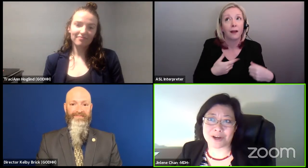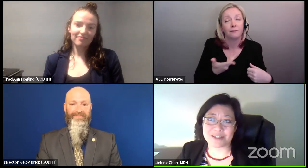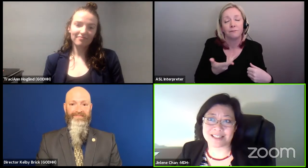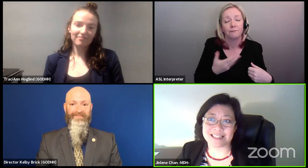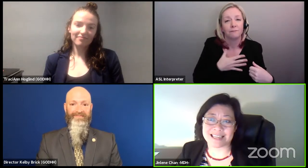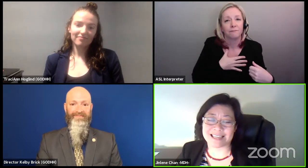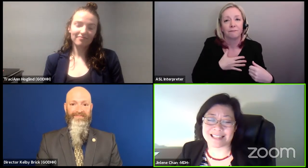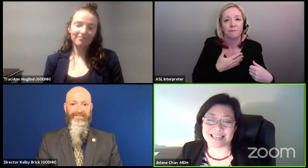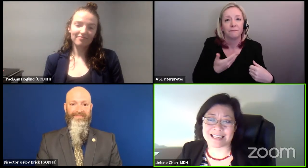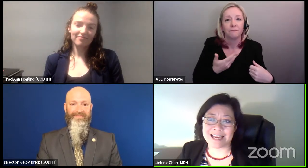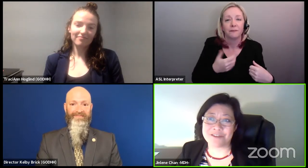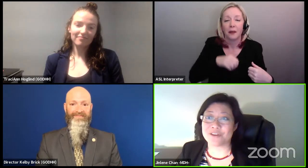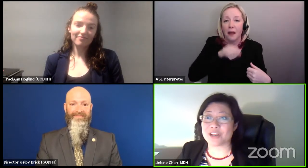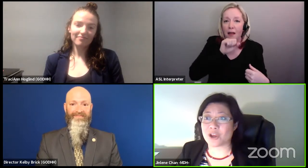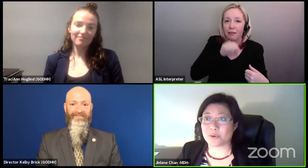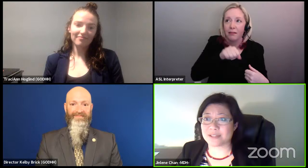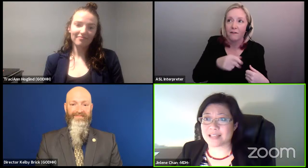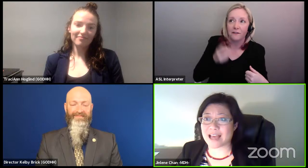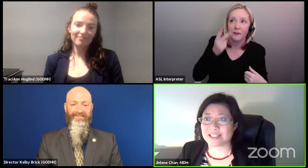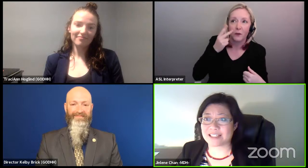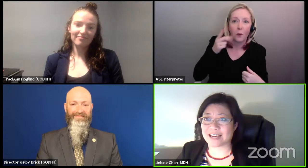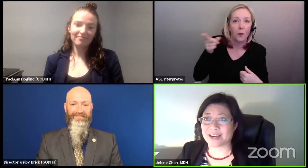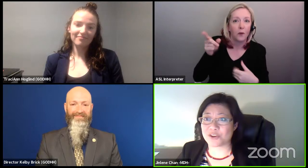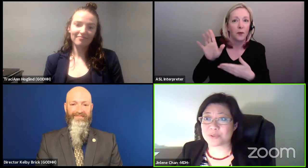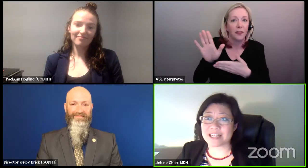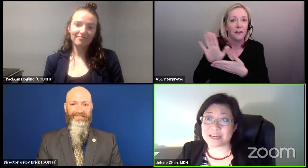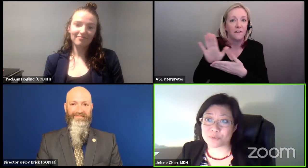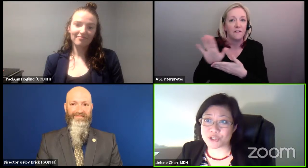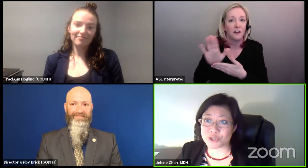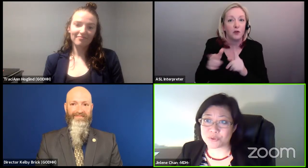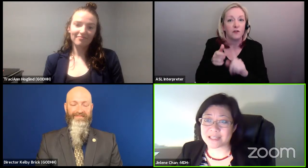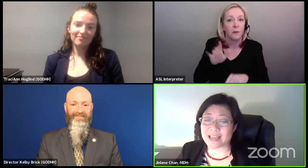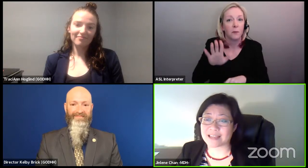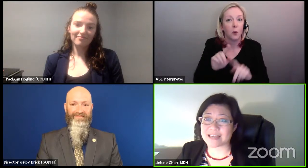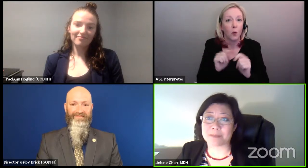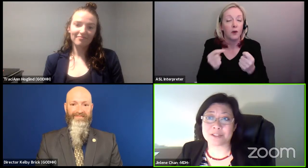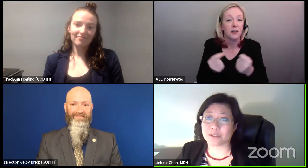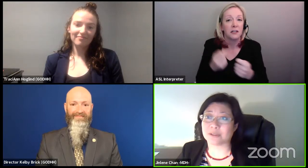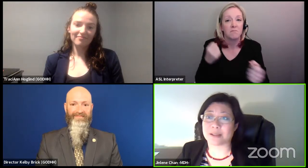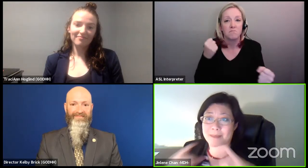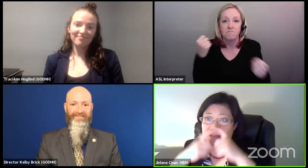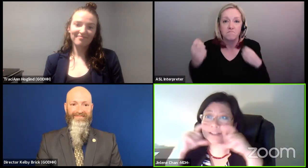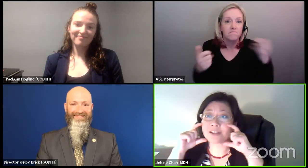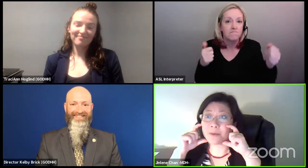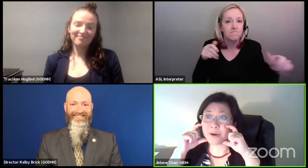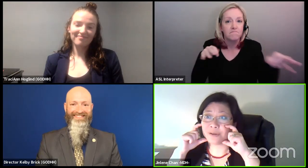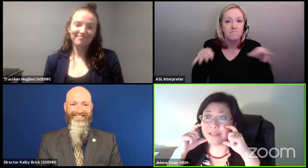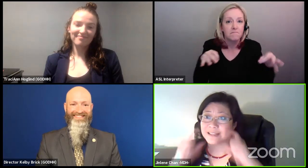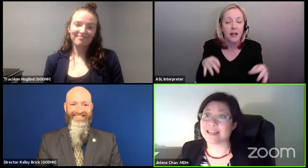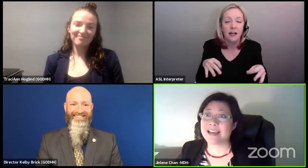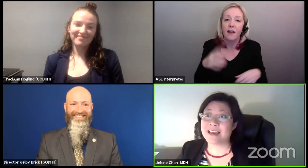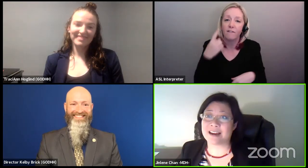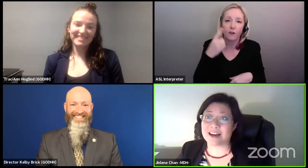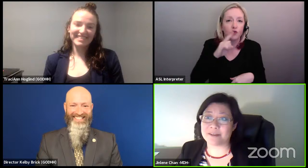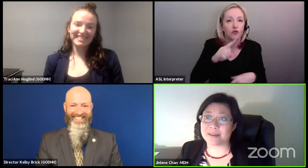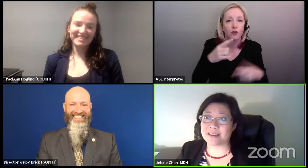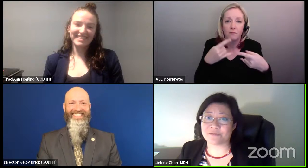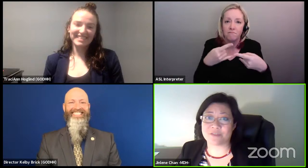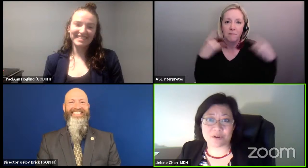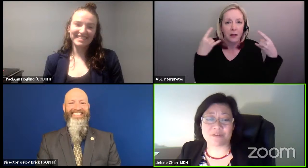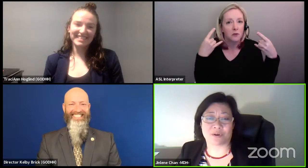on to see the videos that your team produced and absolutely Masks On Maryland is very,